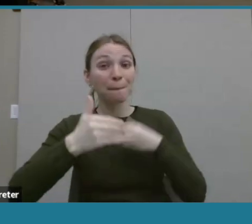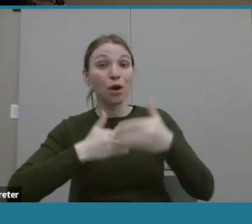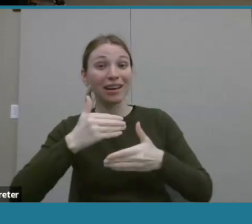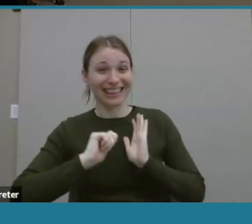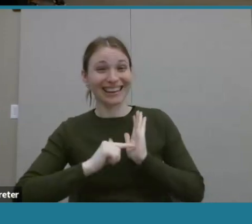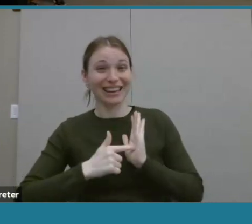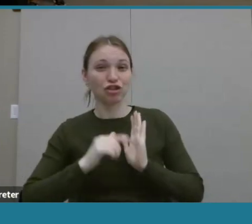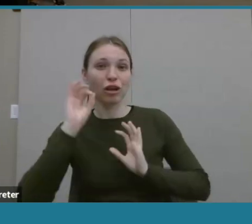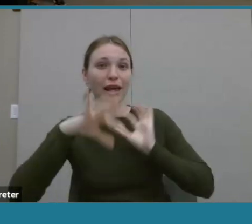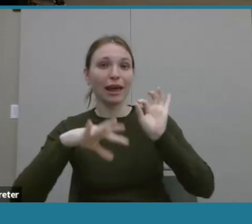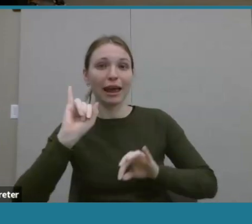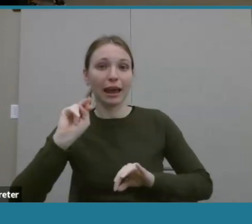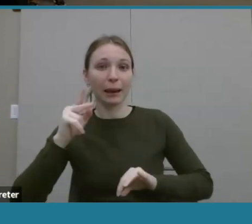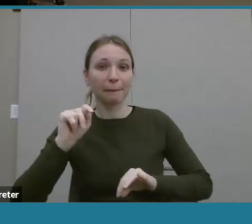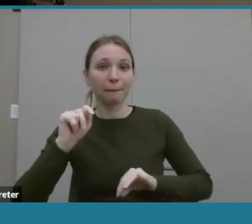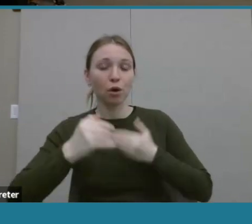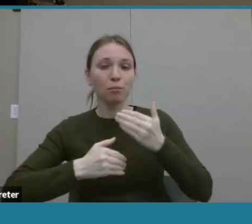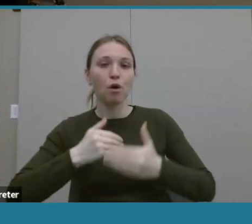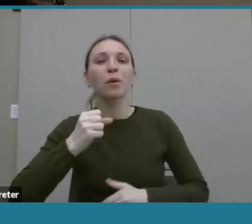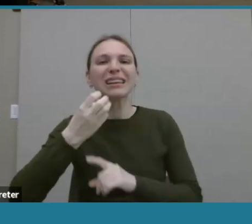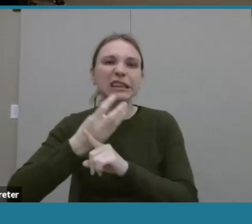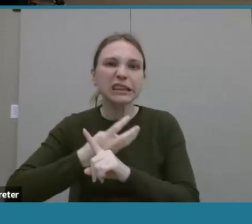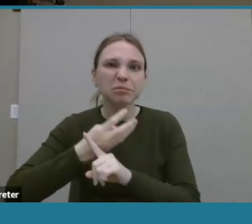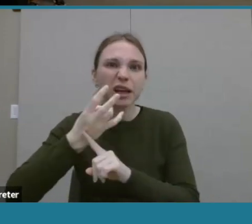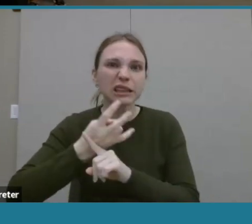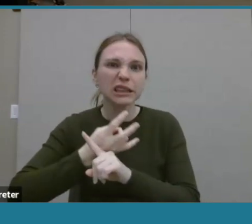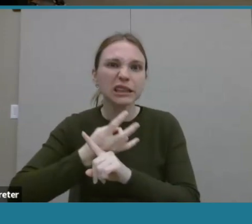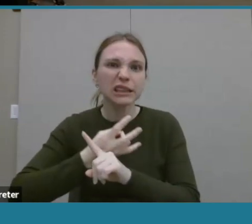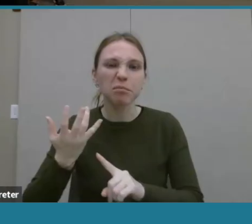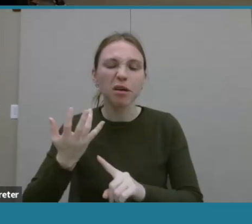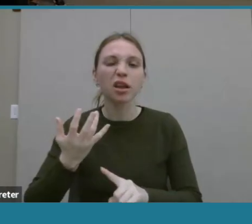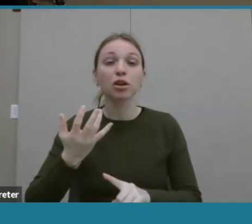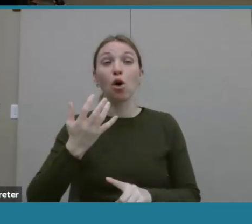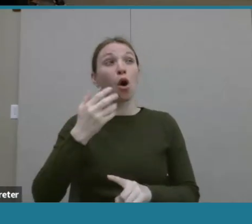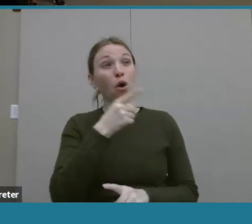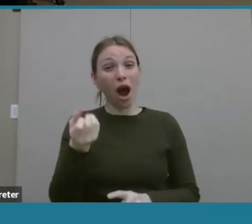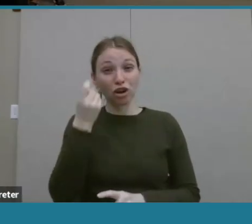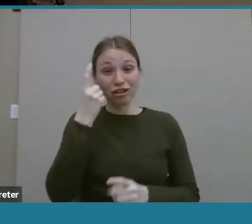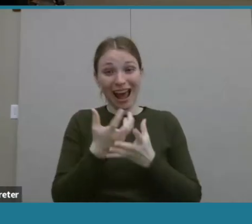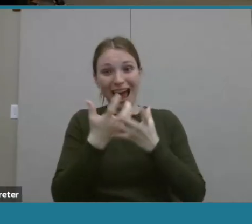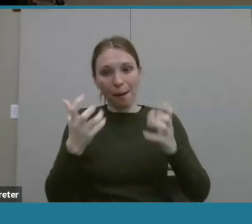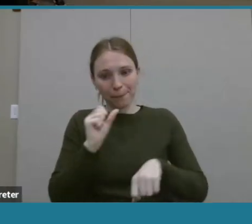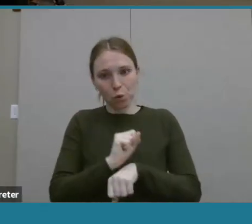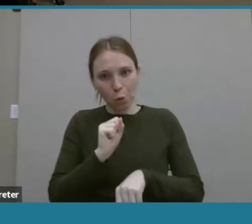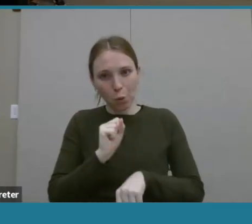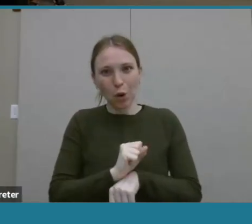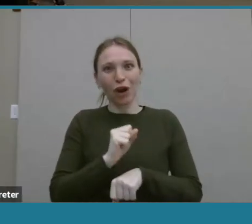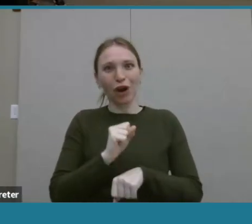So just so everybody understands how much work went into things before we even decided which species to build about and what to build.